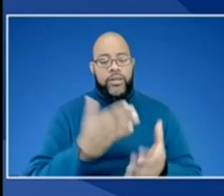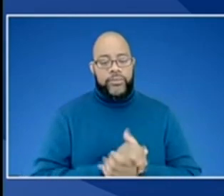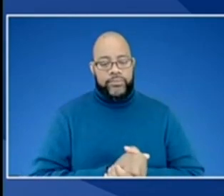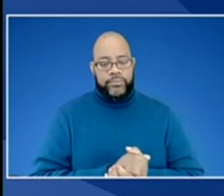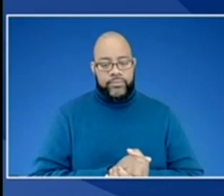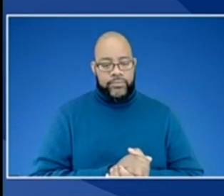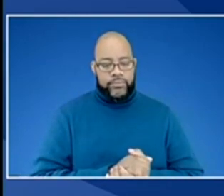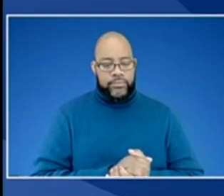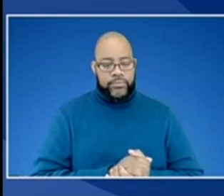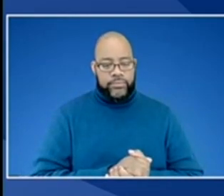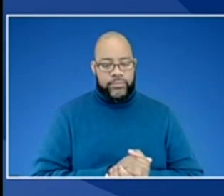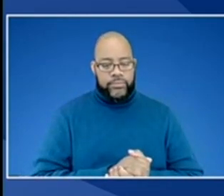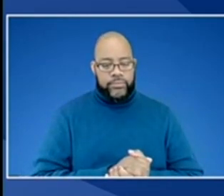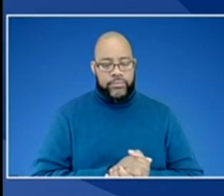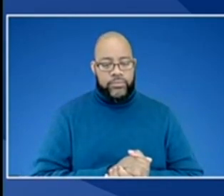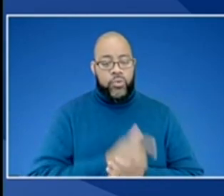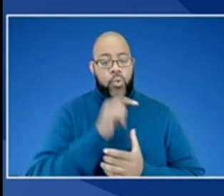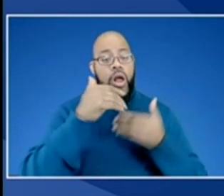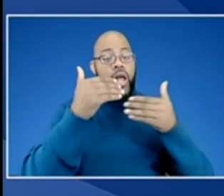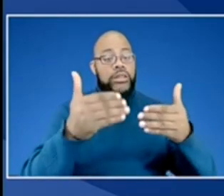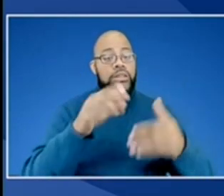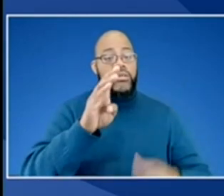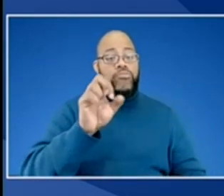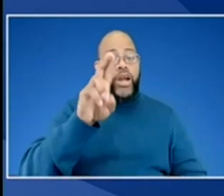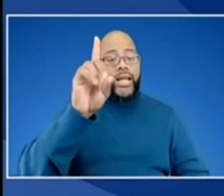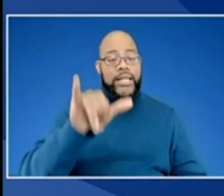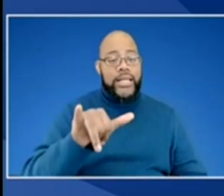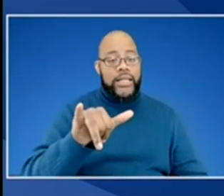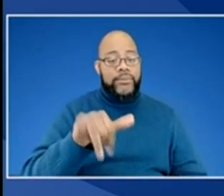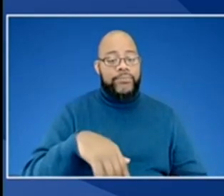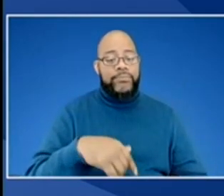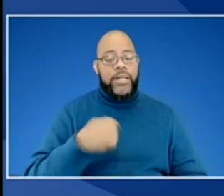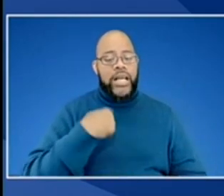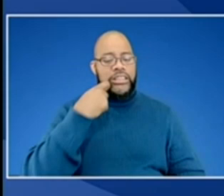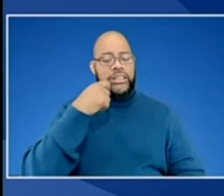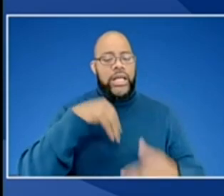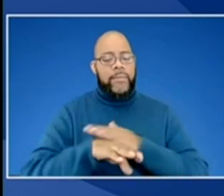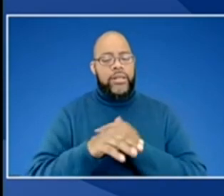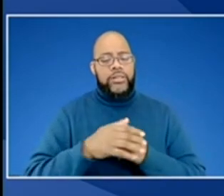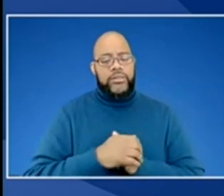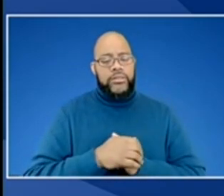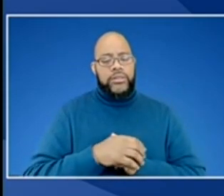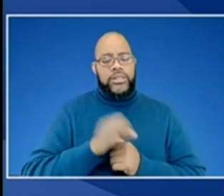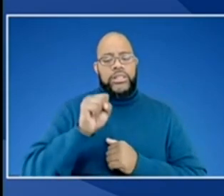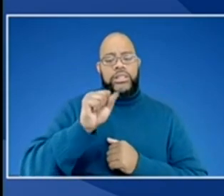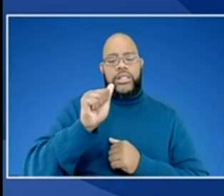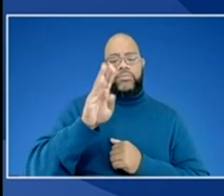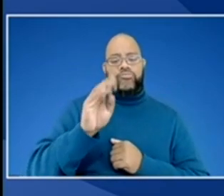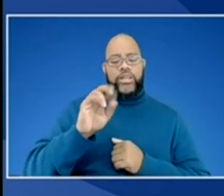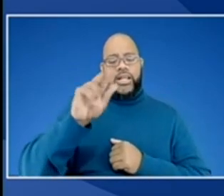Who do we have next, Brady? Alright. I just admitted Sabrina Calazans,